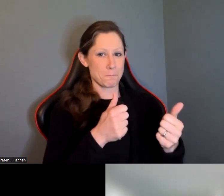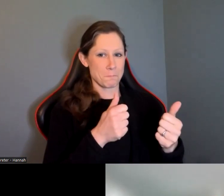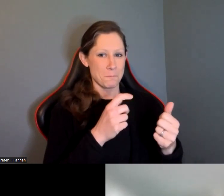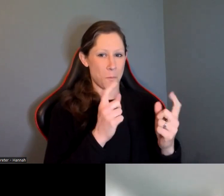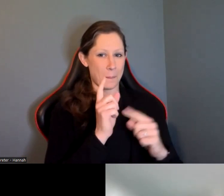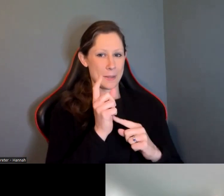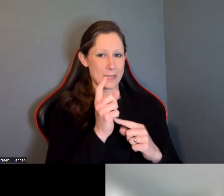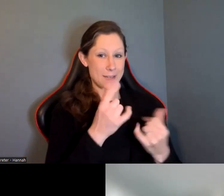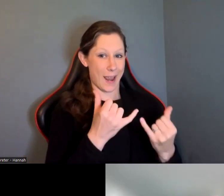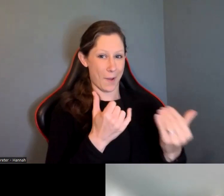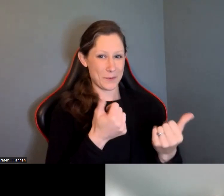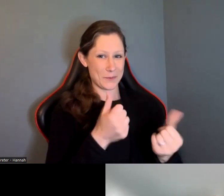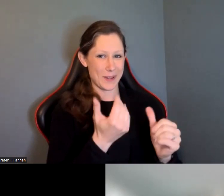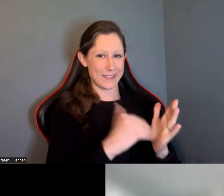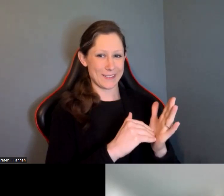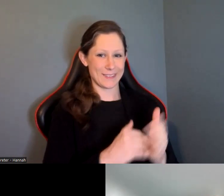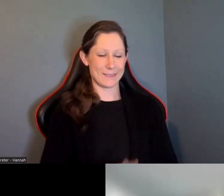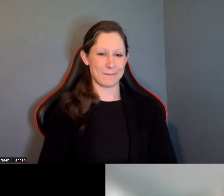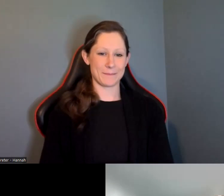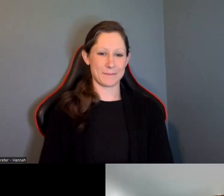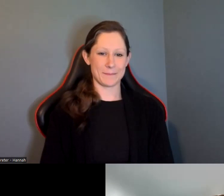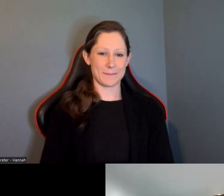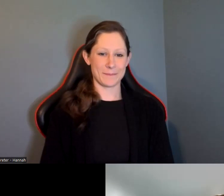now try, Natasha. Natasha: There we go.